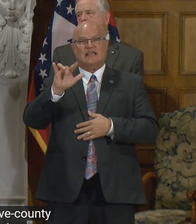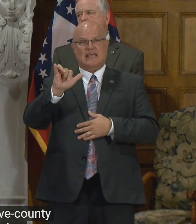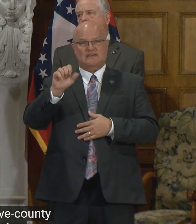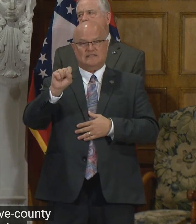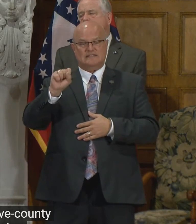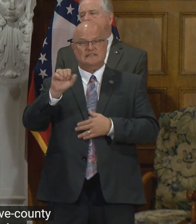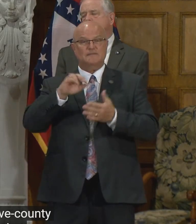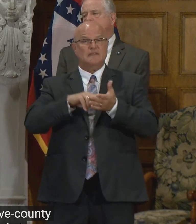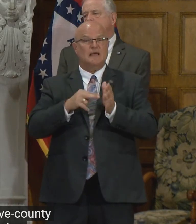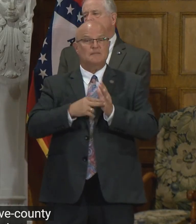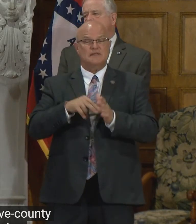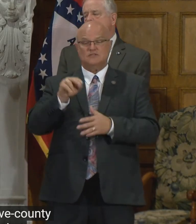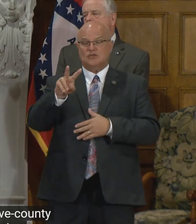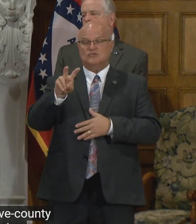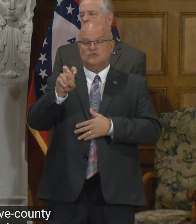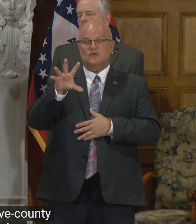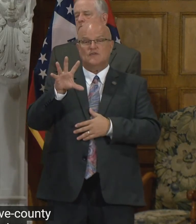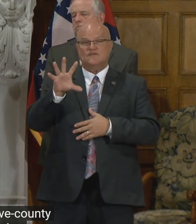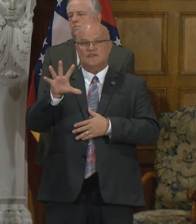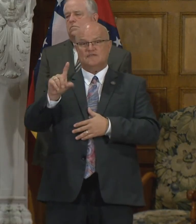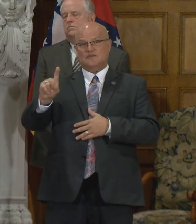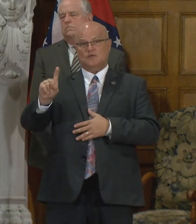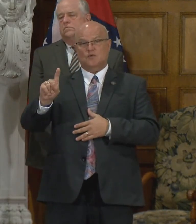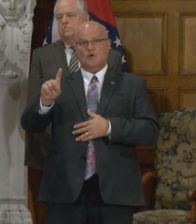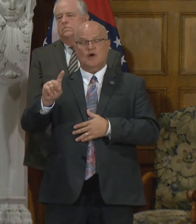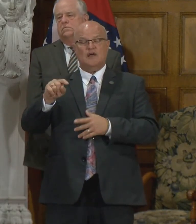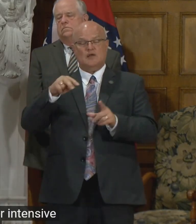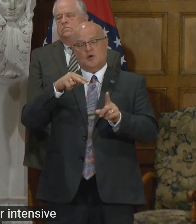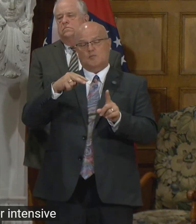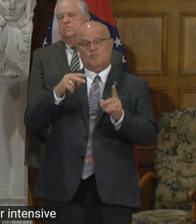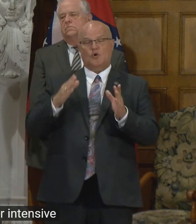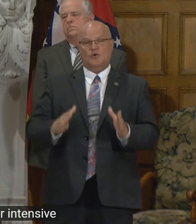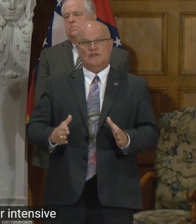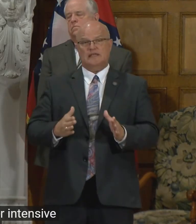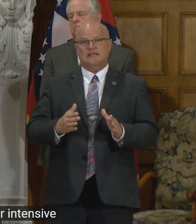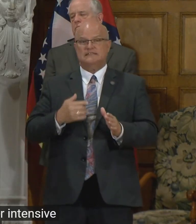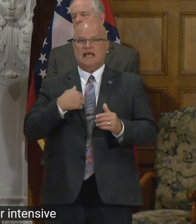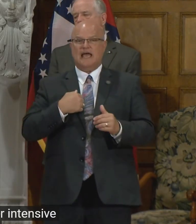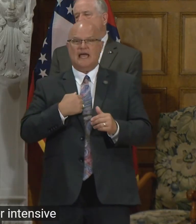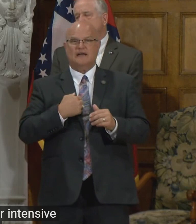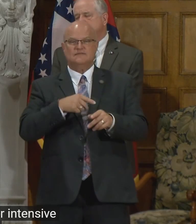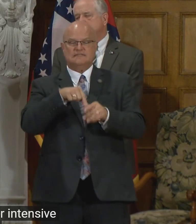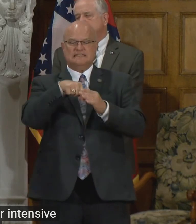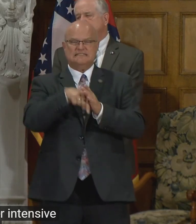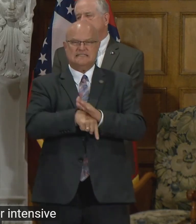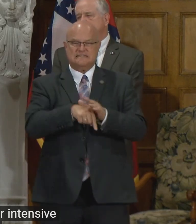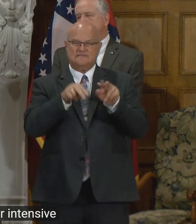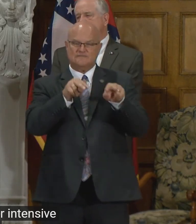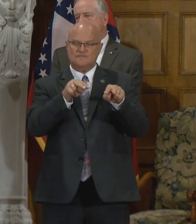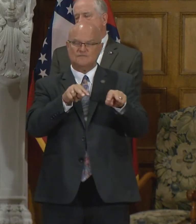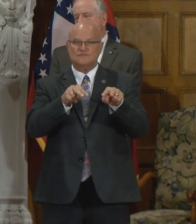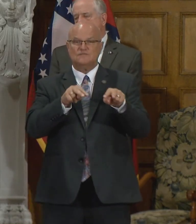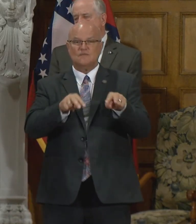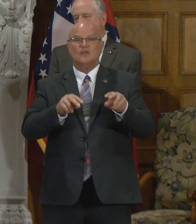That means that 251 parolees are under intensive supervision to do